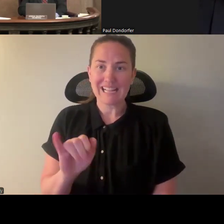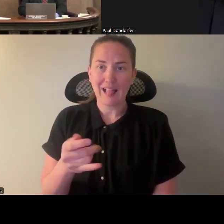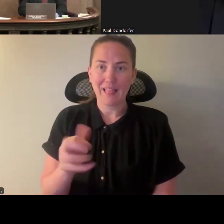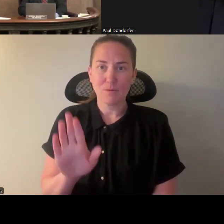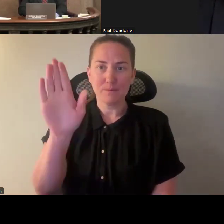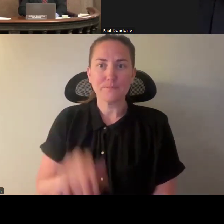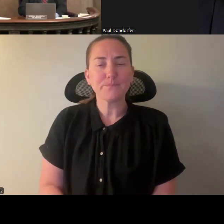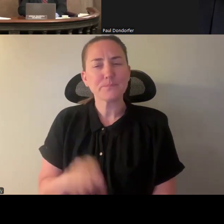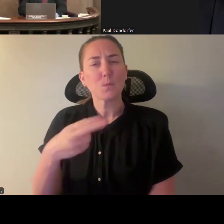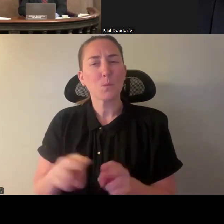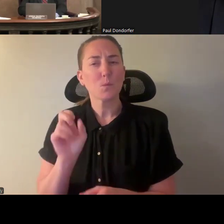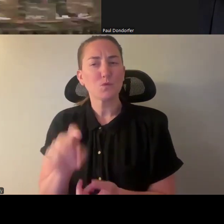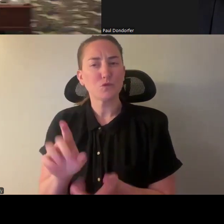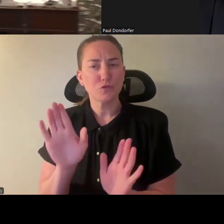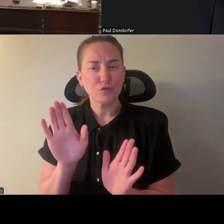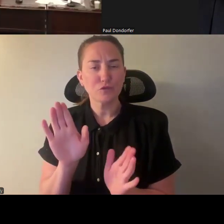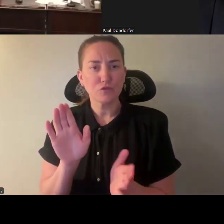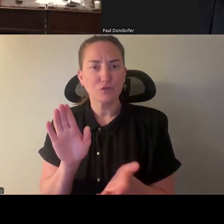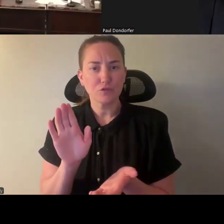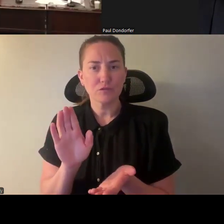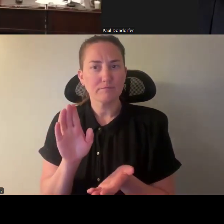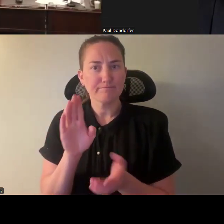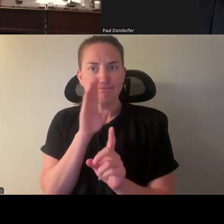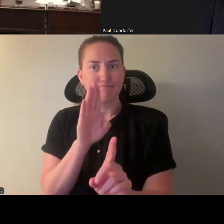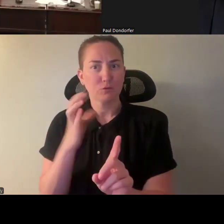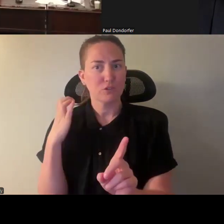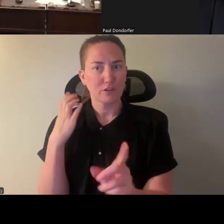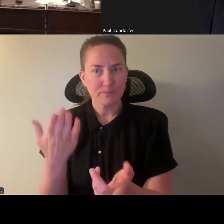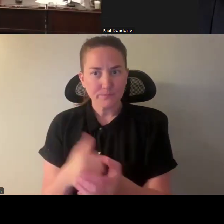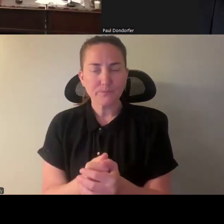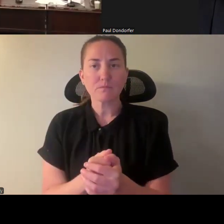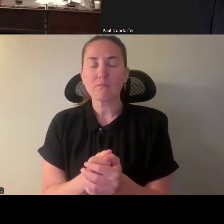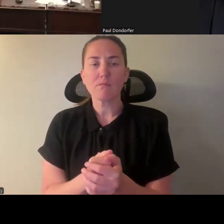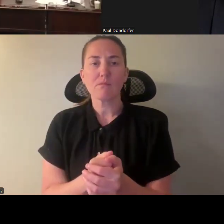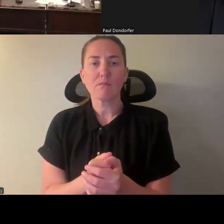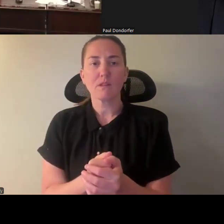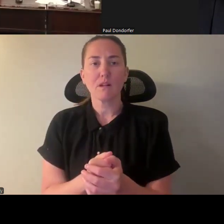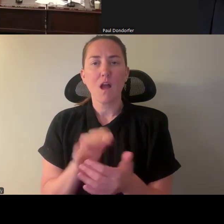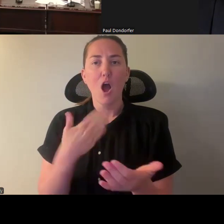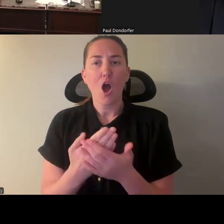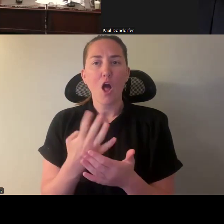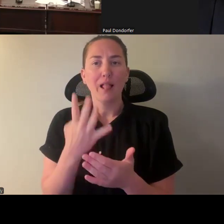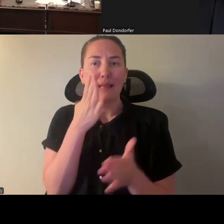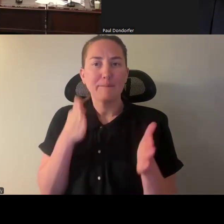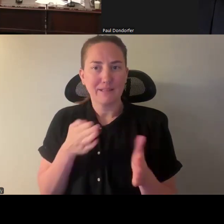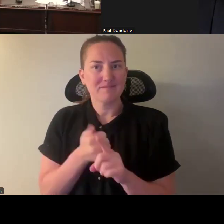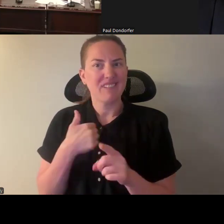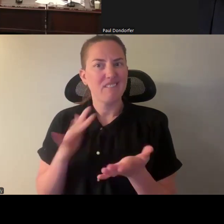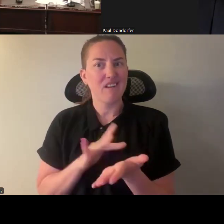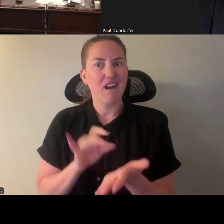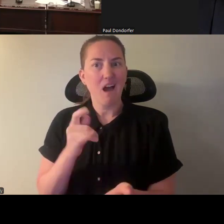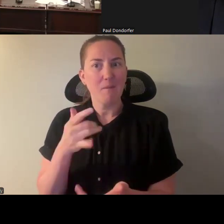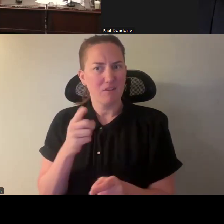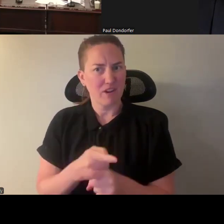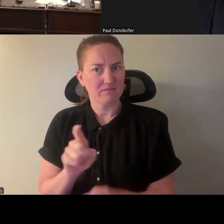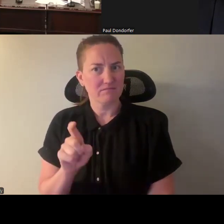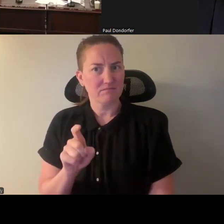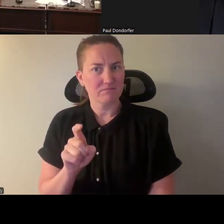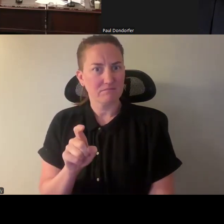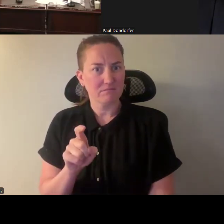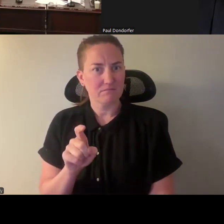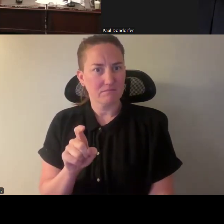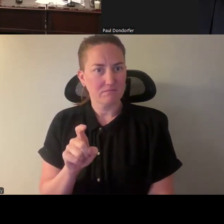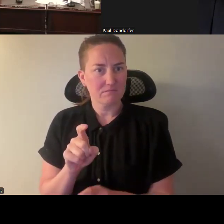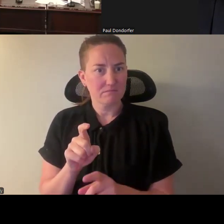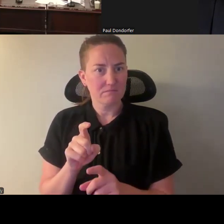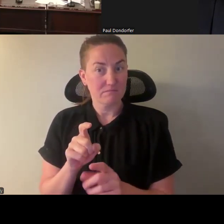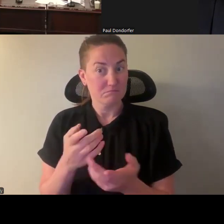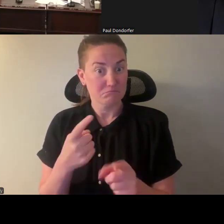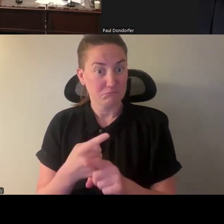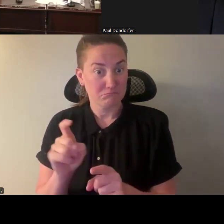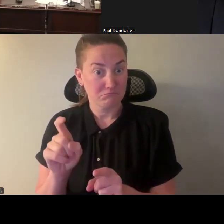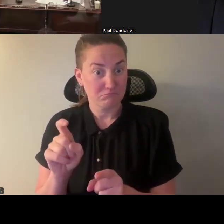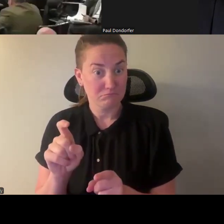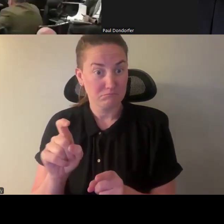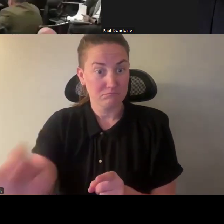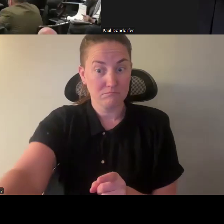Yeah Quick question to you Madam Chair Um all inmates have iPads Correct Sorry to the sheriff